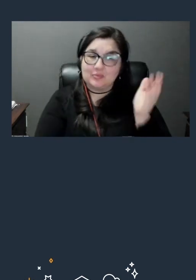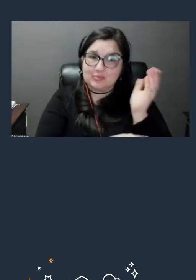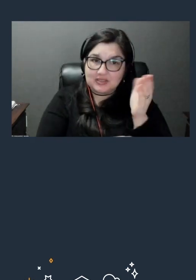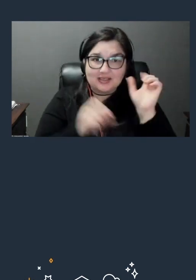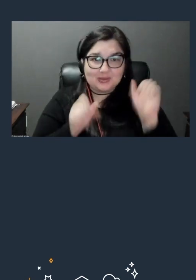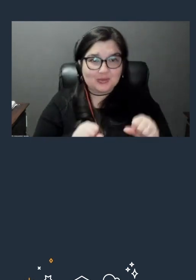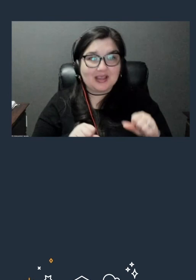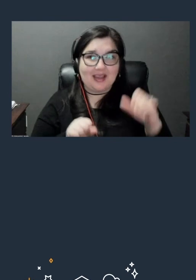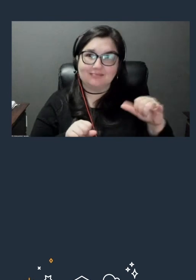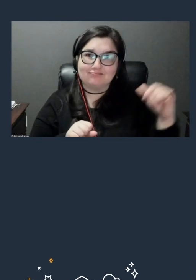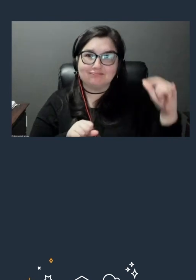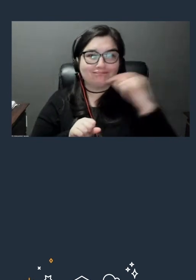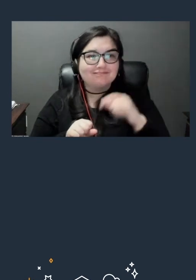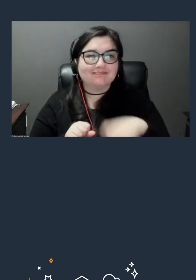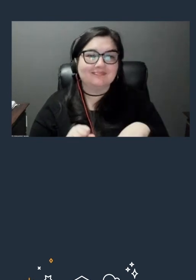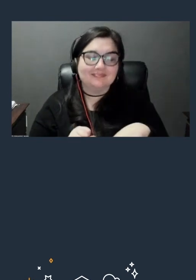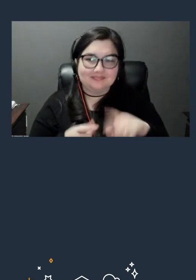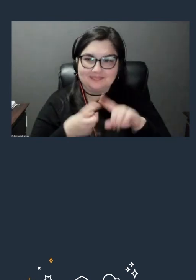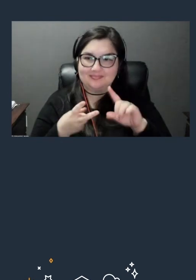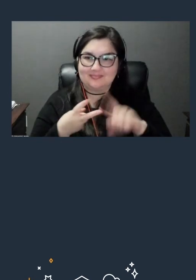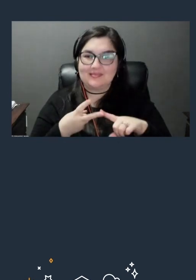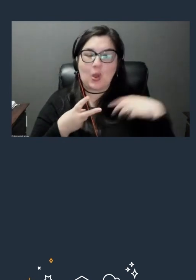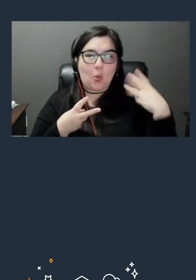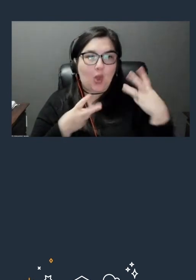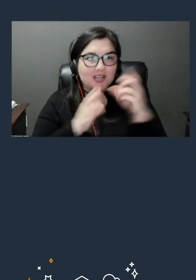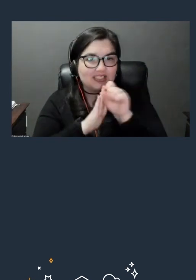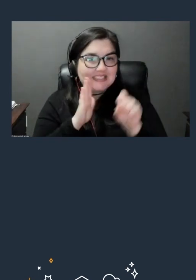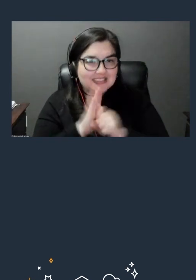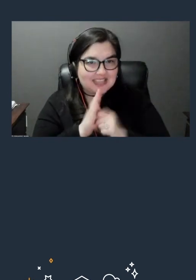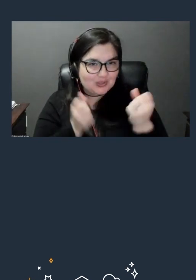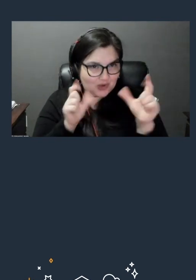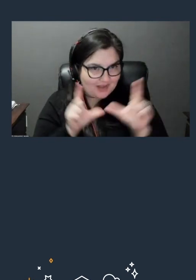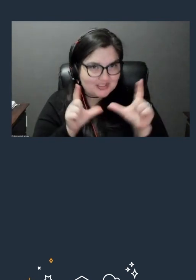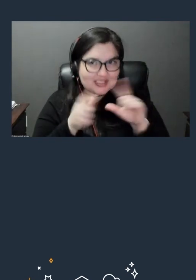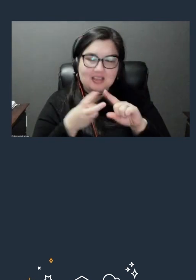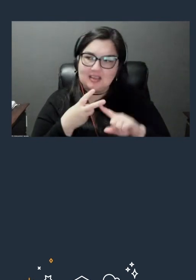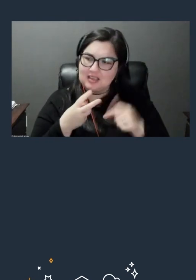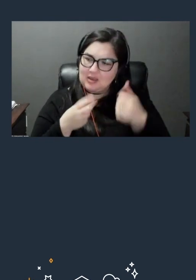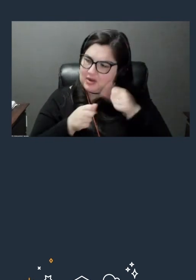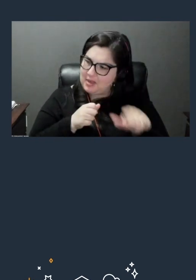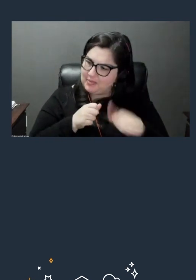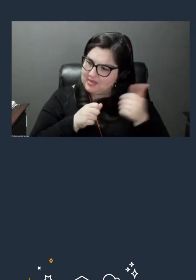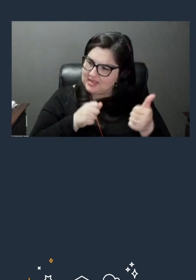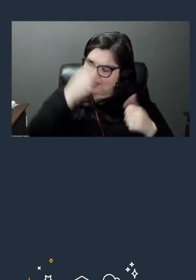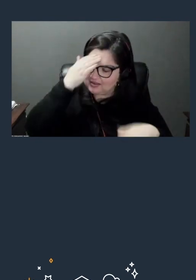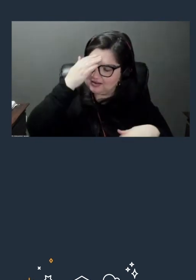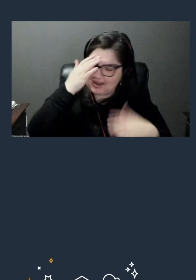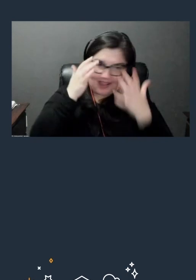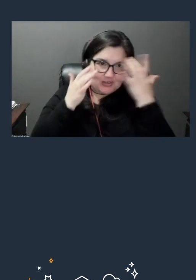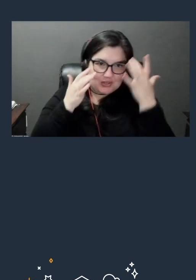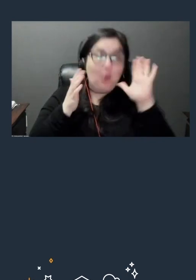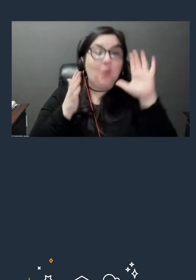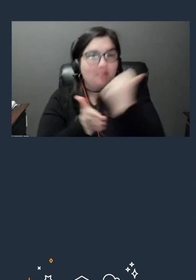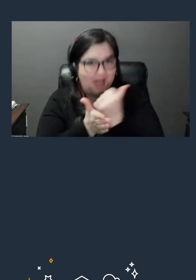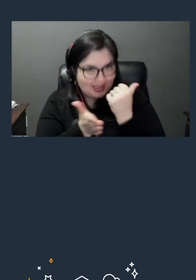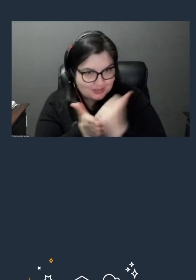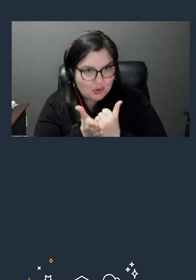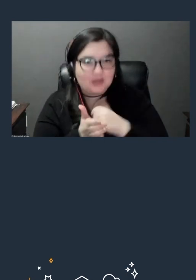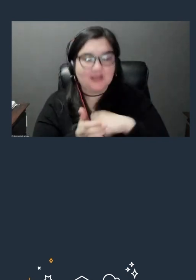it can get a Washington State driver's license. I can't remember what was some of the other options that it could do now, get a passport. Get a passport, I didn't know that.